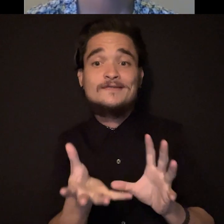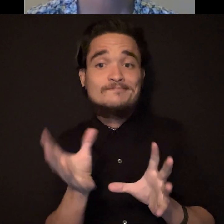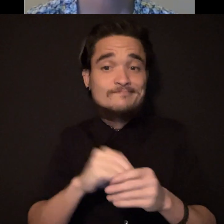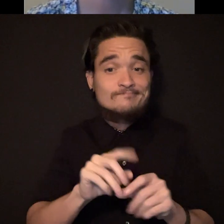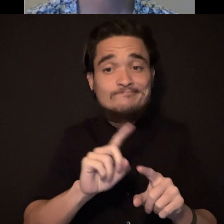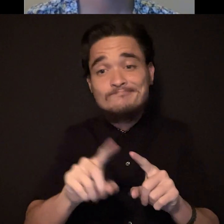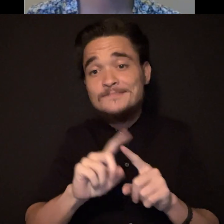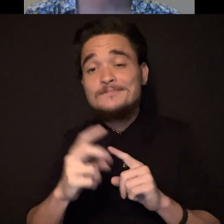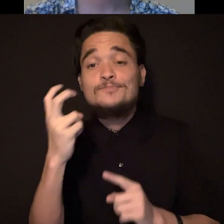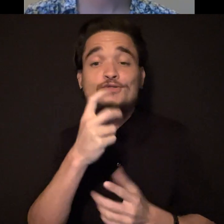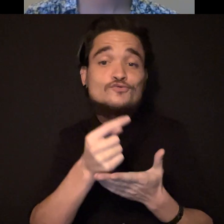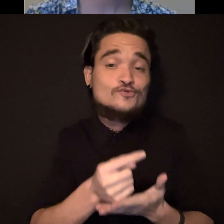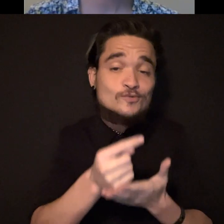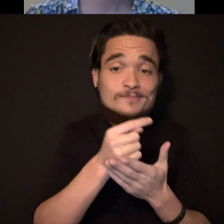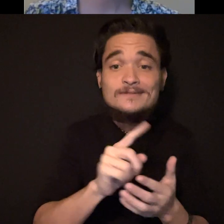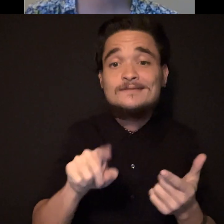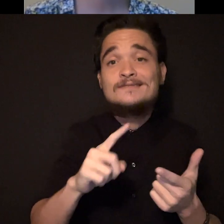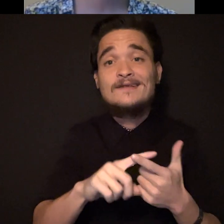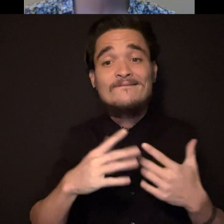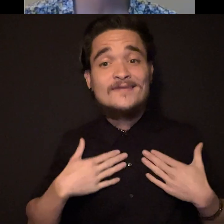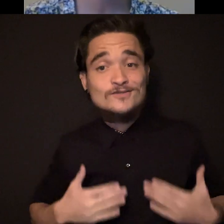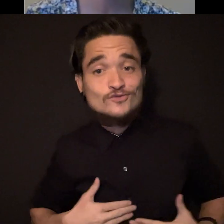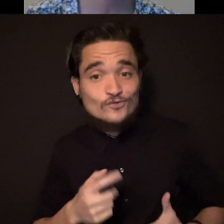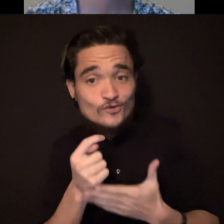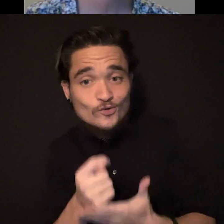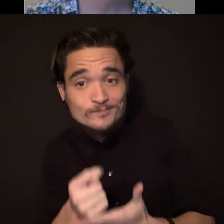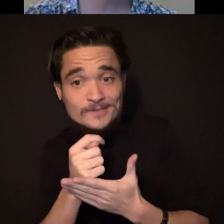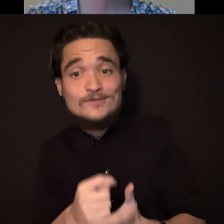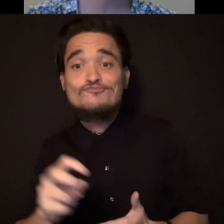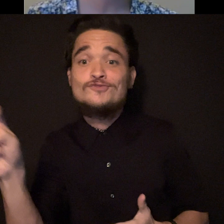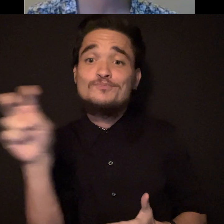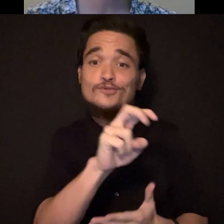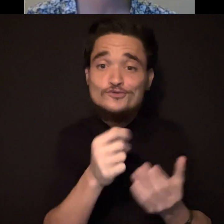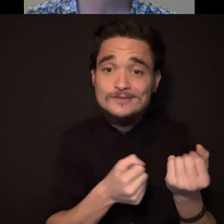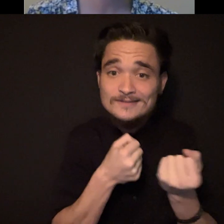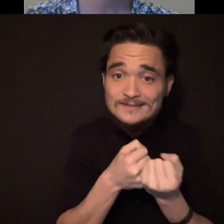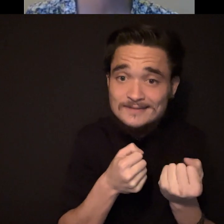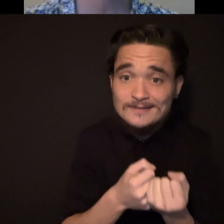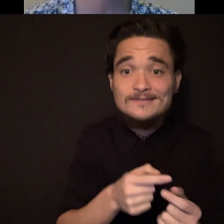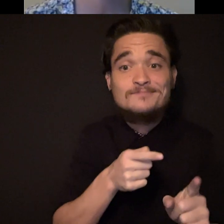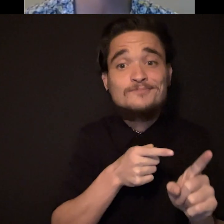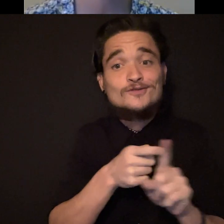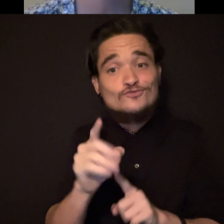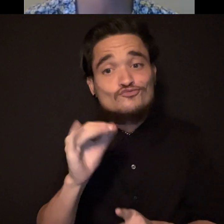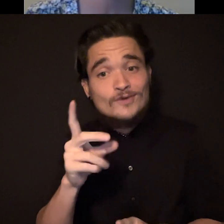And our services include things like speech therapy, physical therapy, transportation assistance,